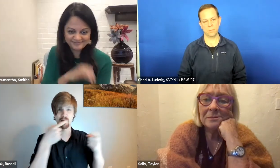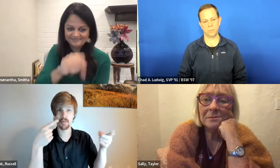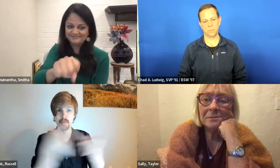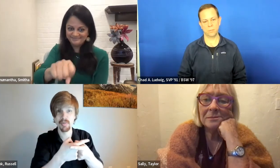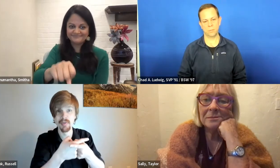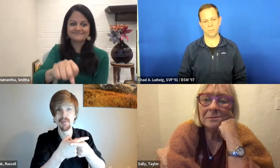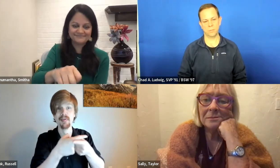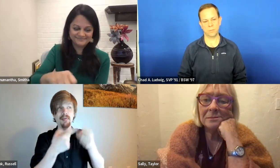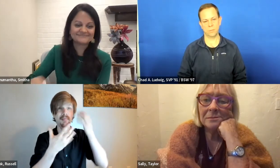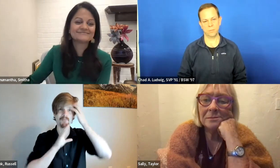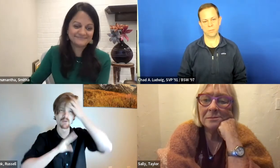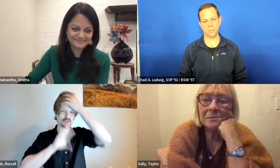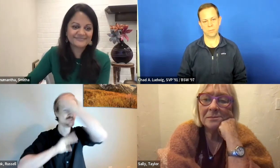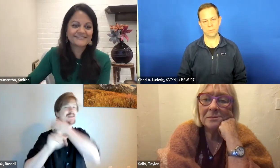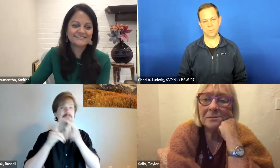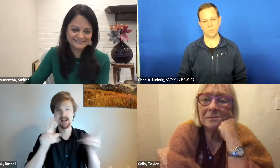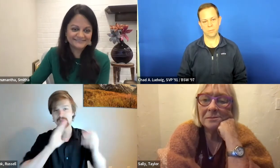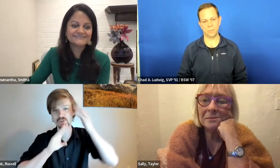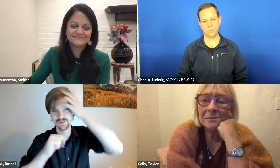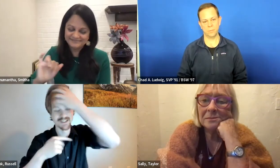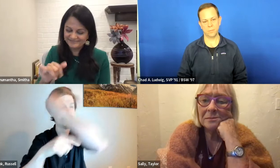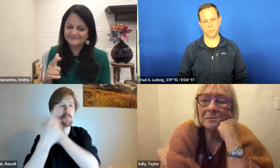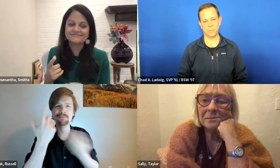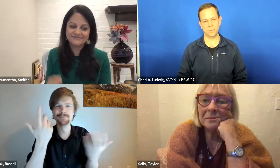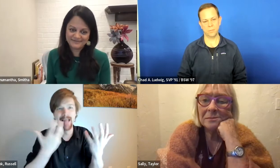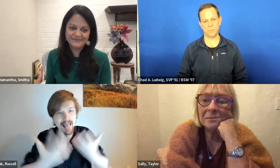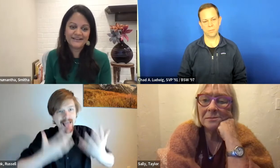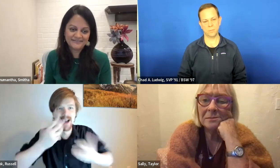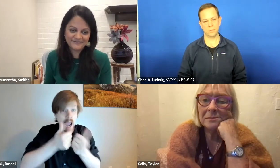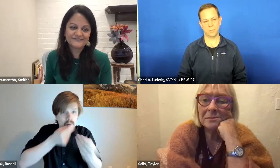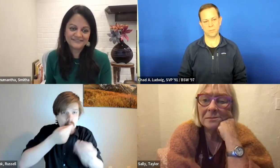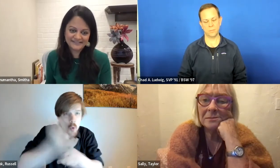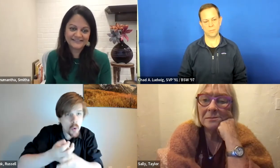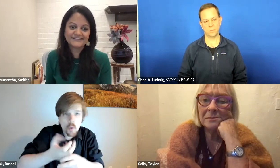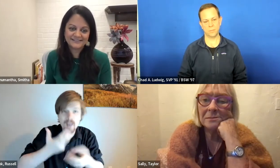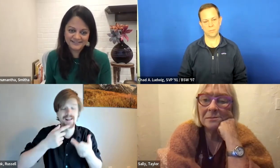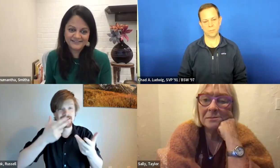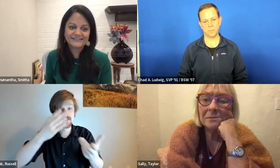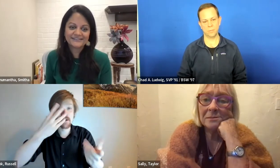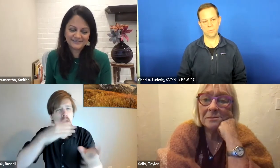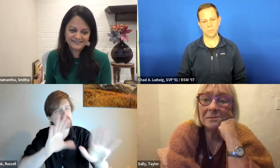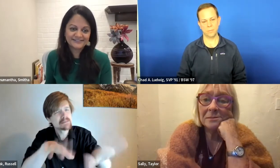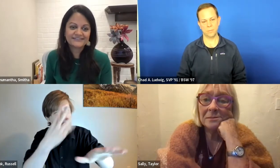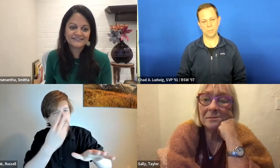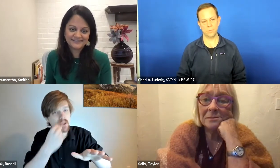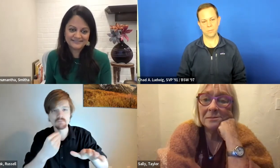and, you know, they get up and everything just seems off? So those kind of things were happening. It was very frustrating.